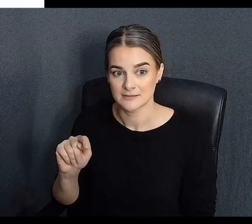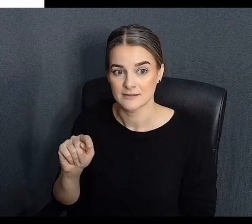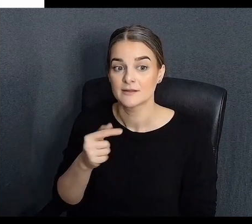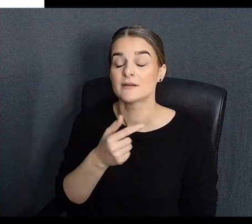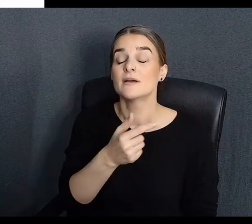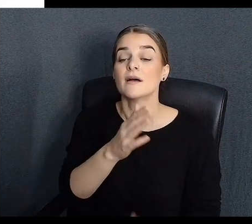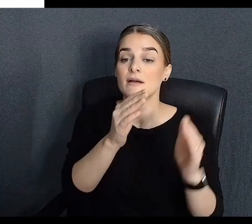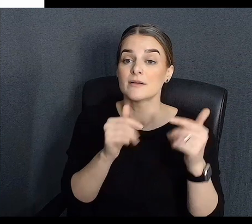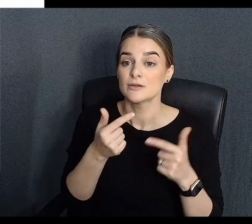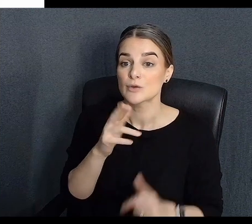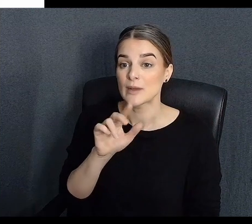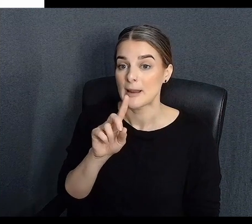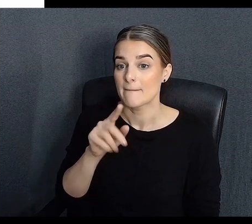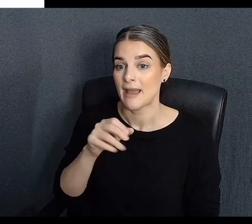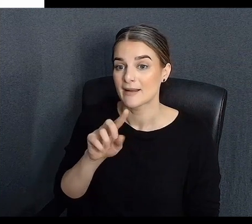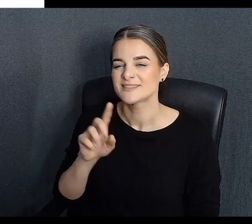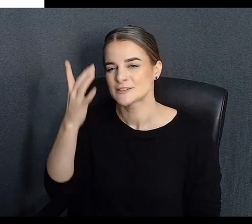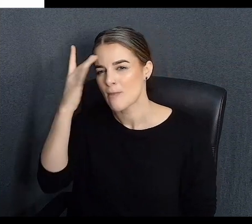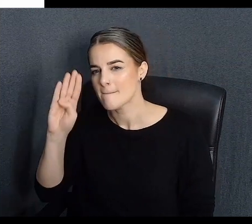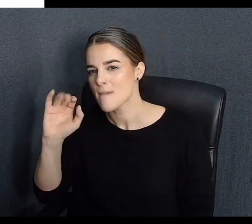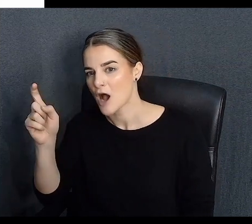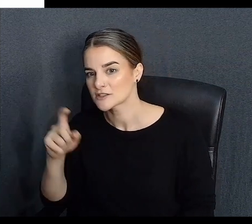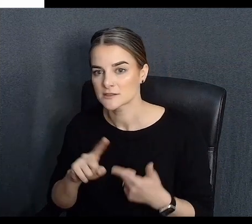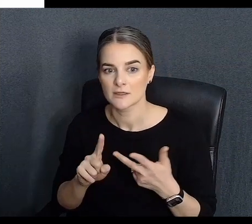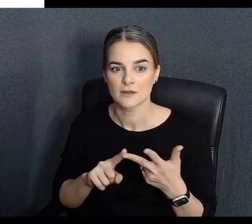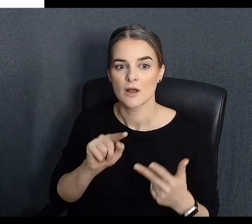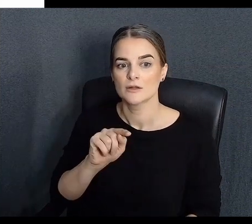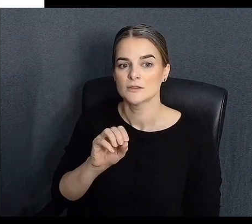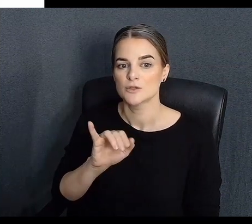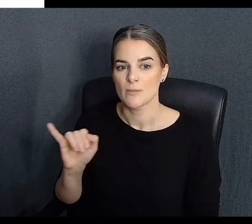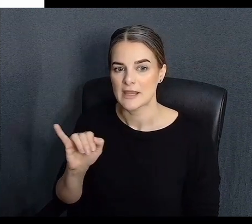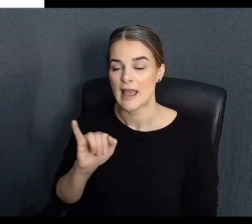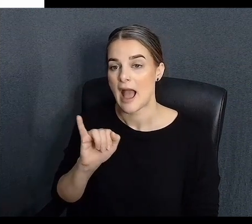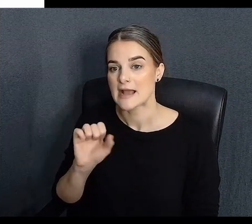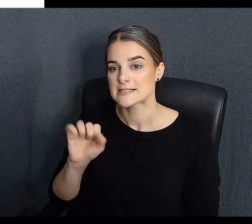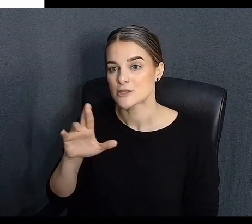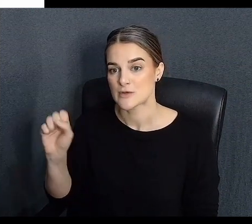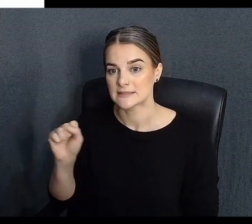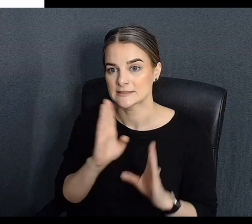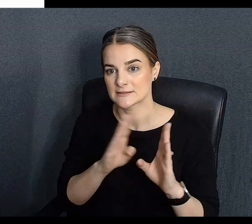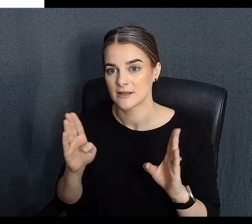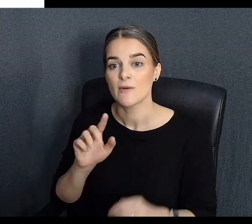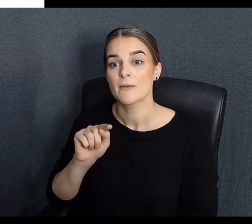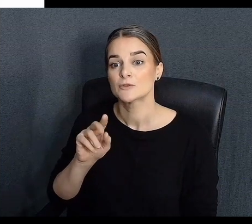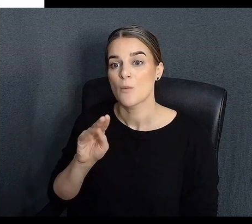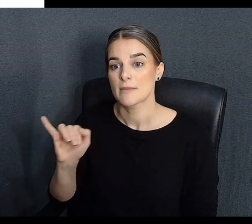Then we have the Tobii I-Series. So these are eye gaze devices from the company Tobii Dynavox.